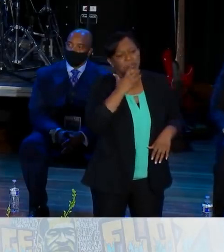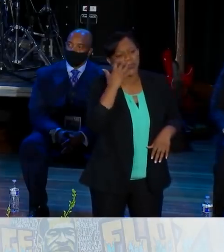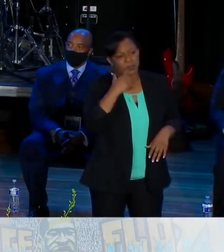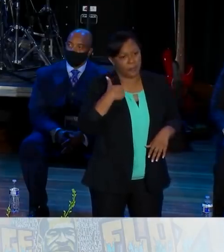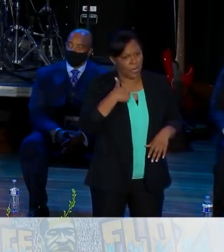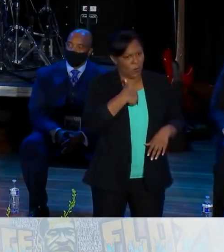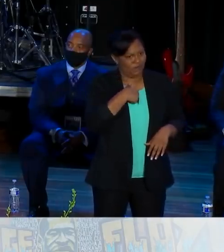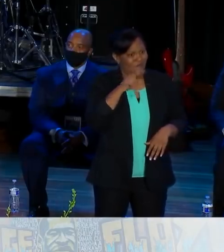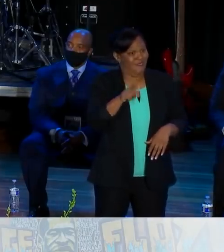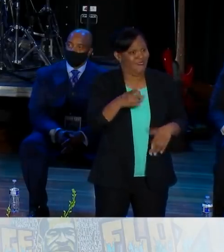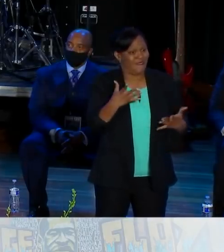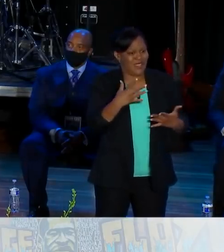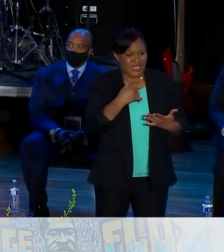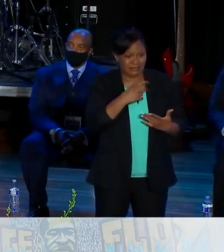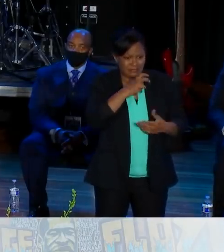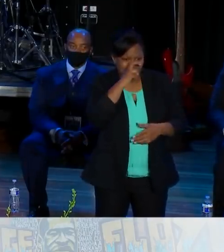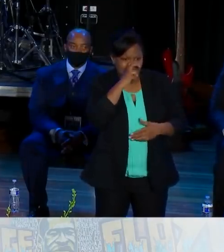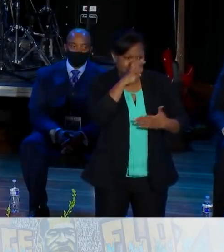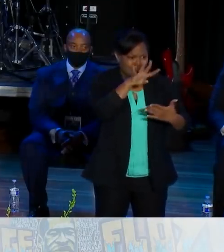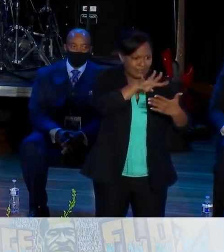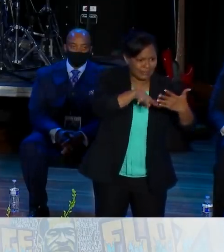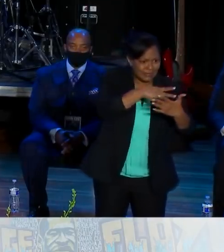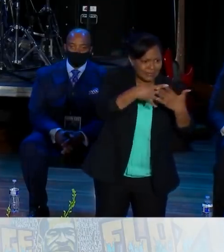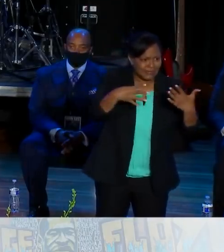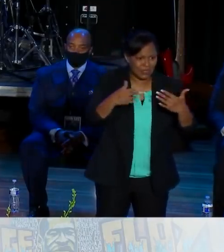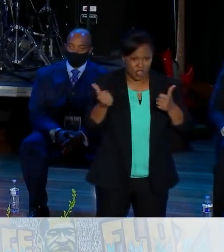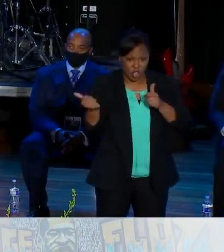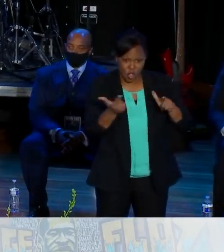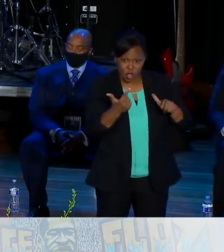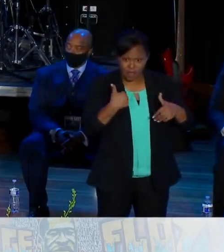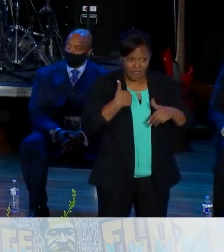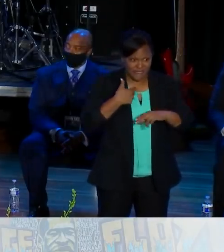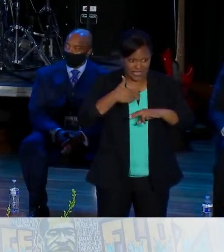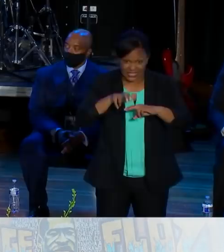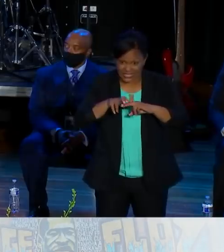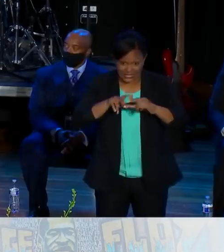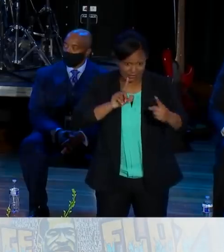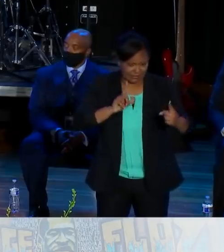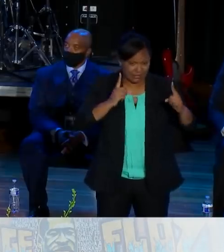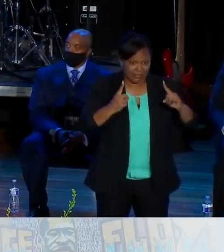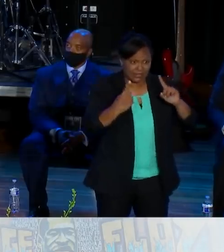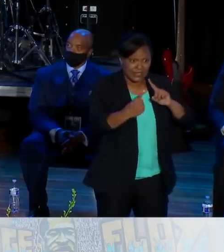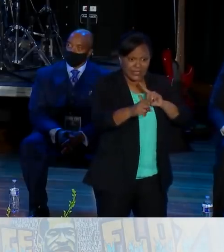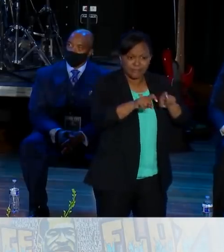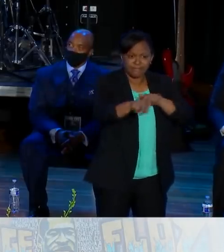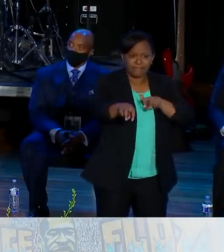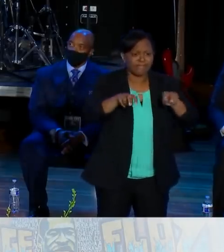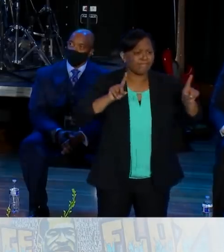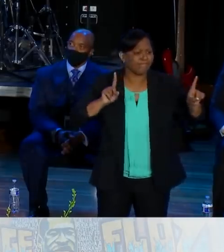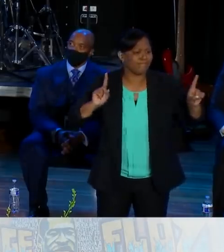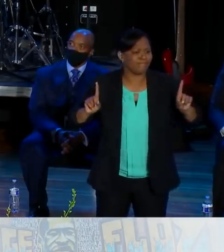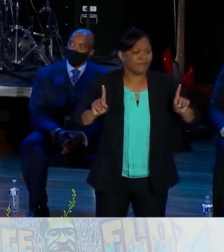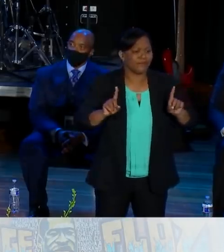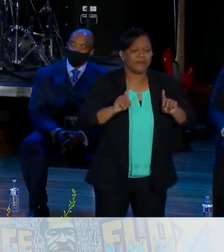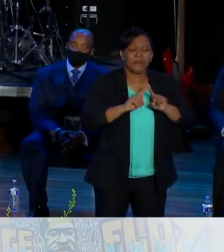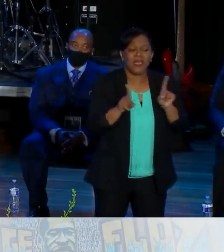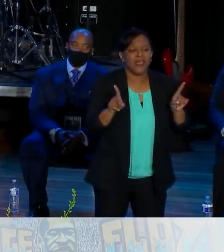I WOULD TELL YOU ALL BECAUSE OF THE CORONAVIRUS PANDEMIC, WE HAVE TO STAY ON A STRICT SCHEDULE AND WE ALL HAVE TO DO